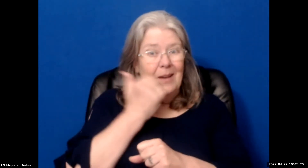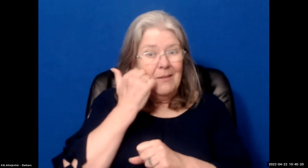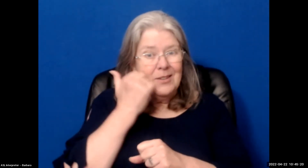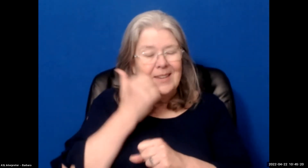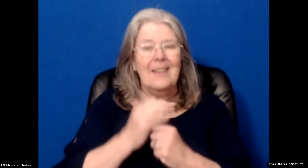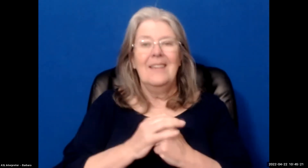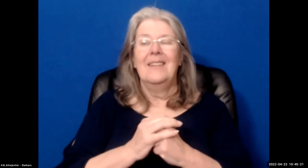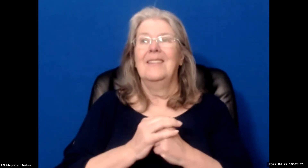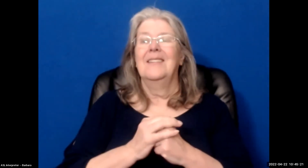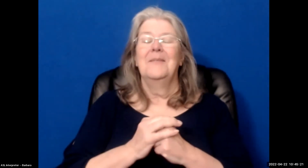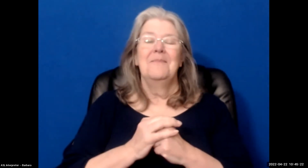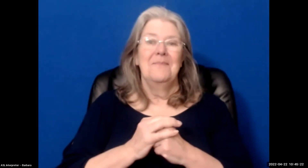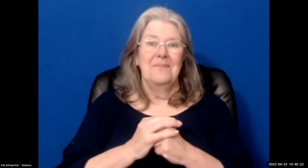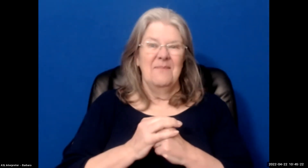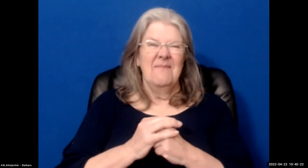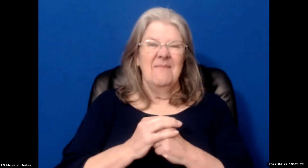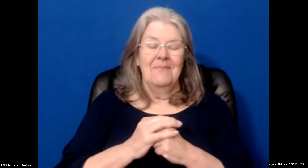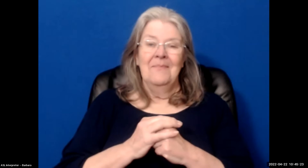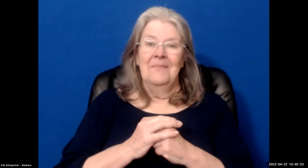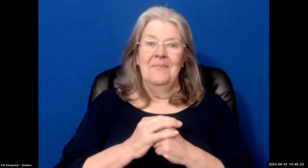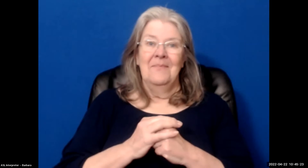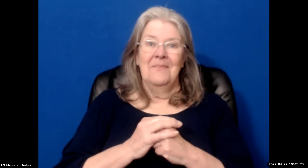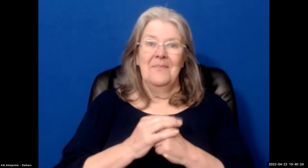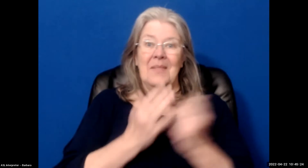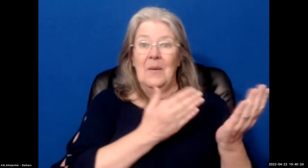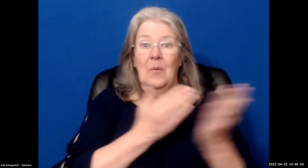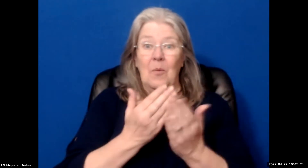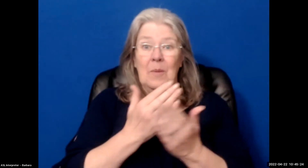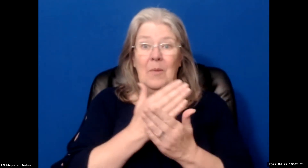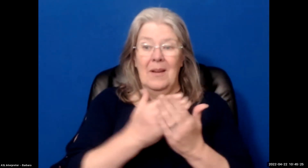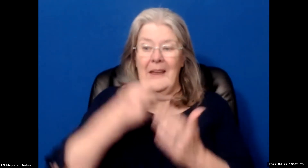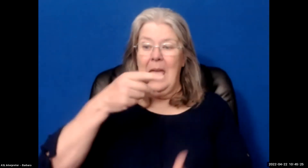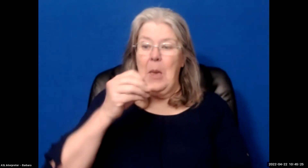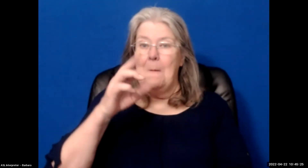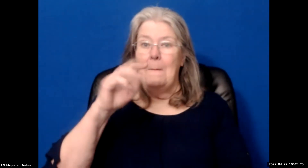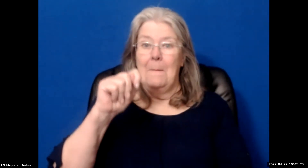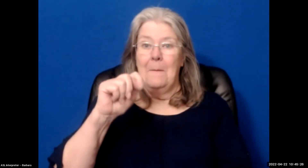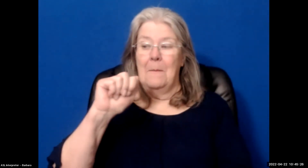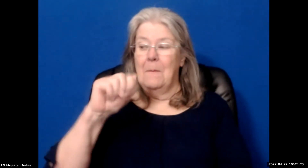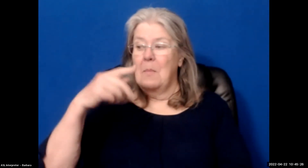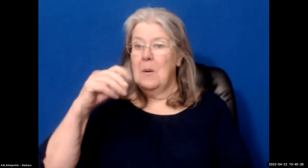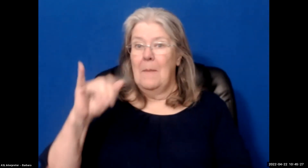Brought a little porta-potty setup which I know is like going pretty far but you just weren't